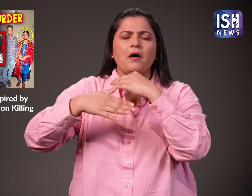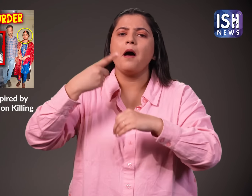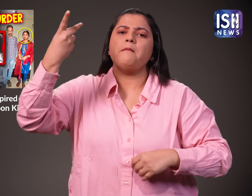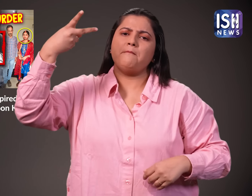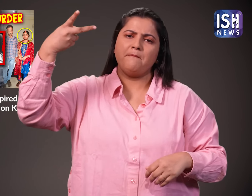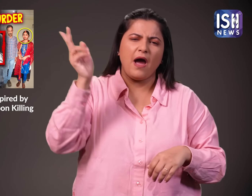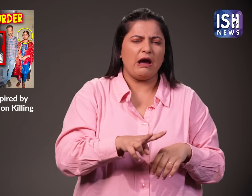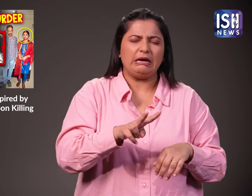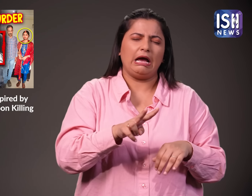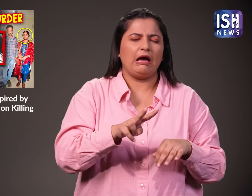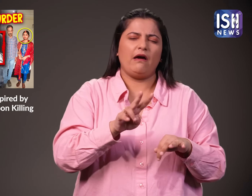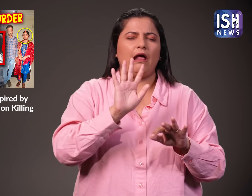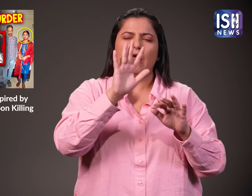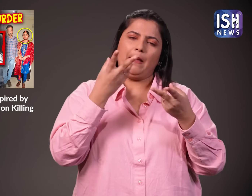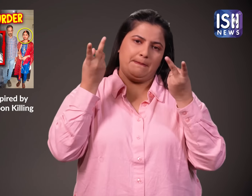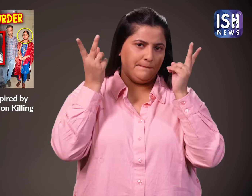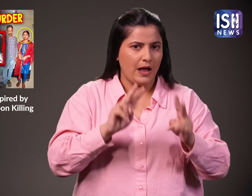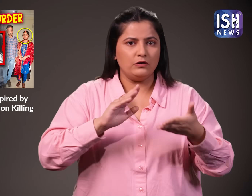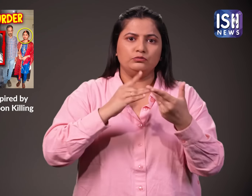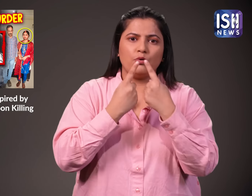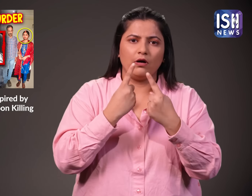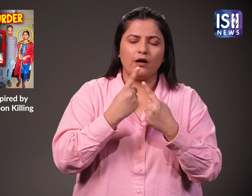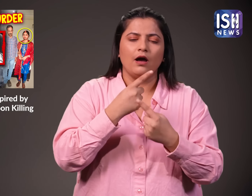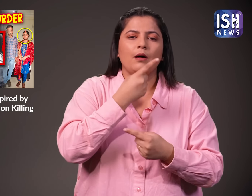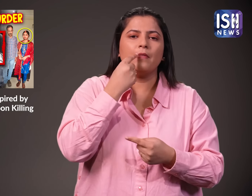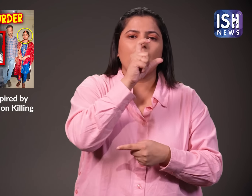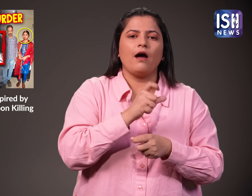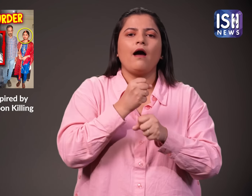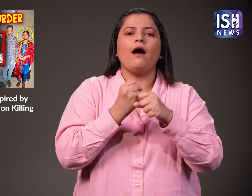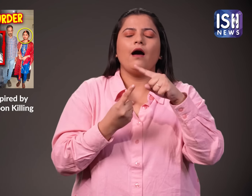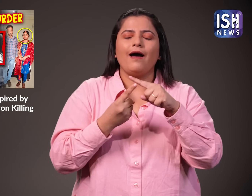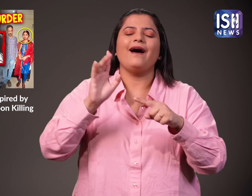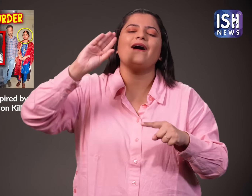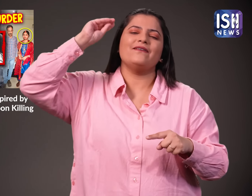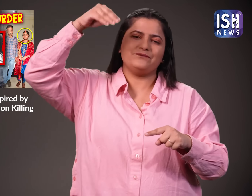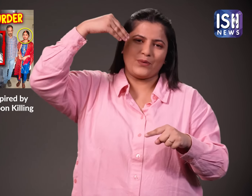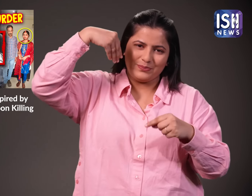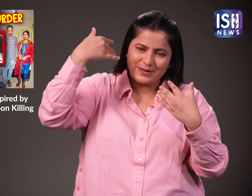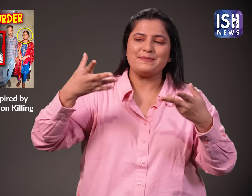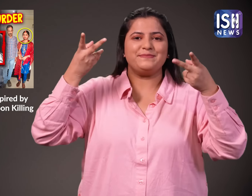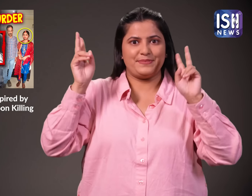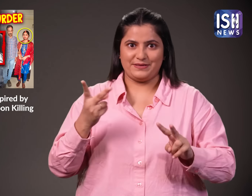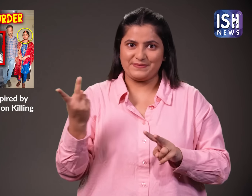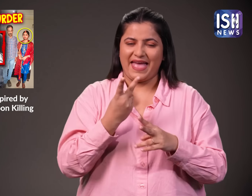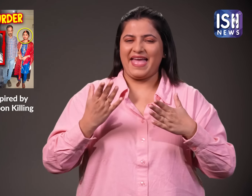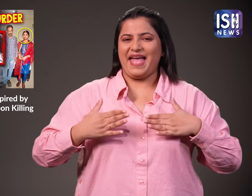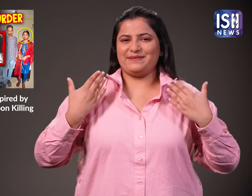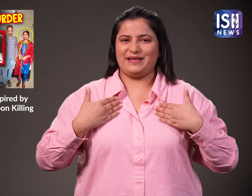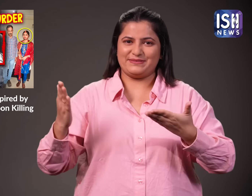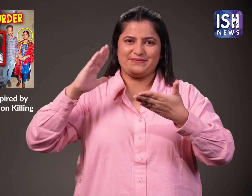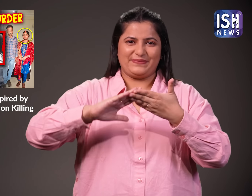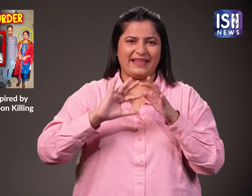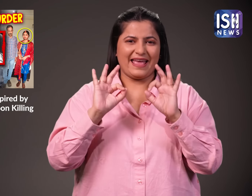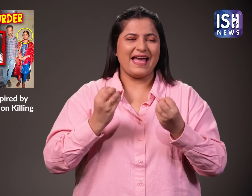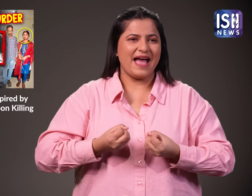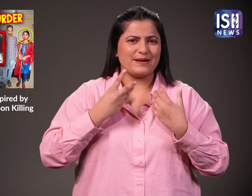However, she returned to resume the marriage and Tejeswar forgave her and happily rescheduled the wedding.